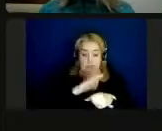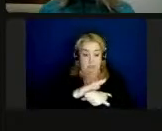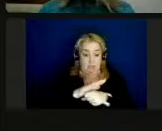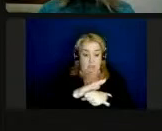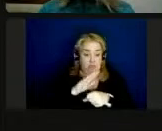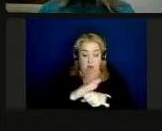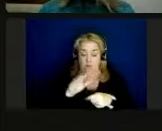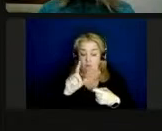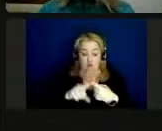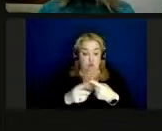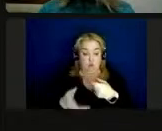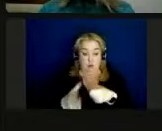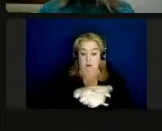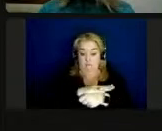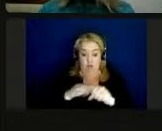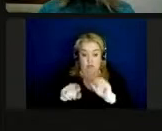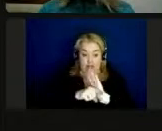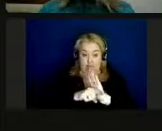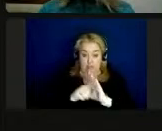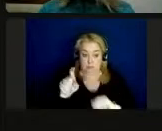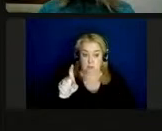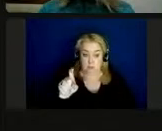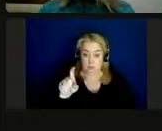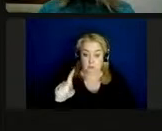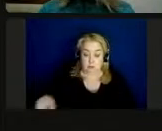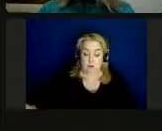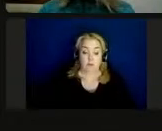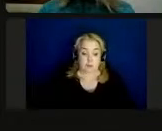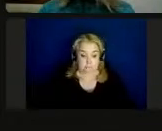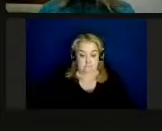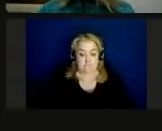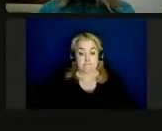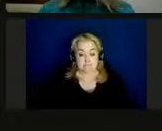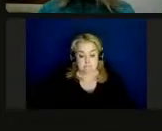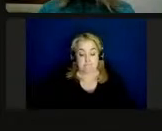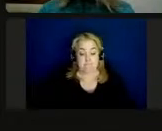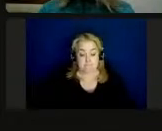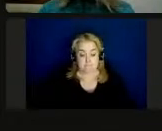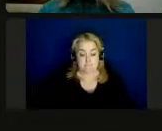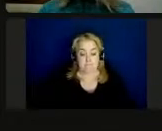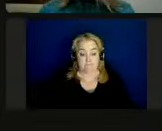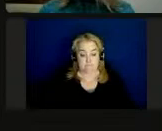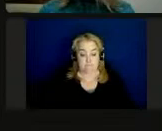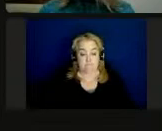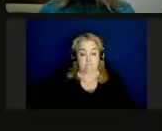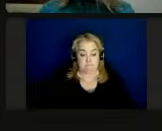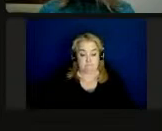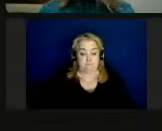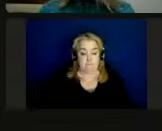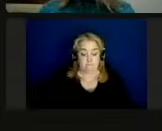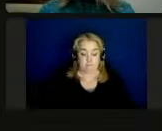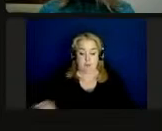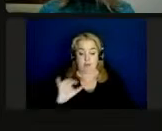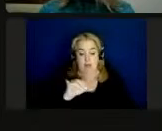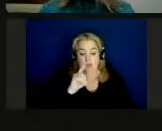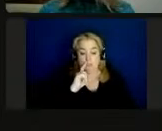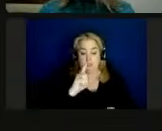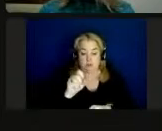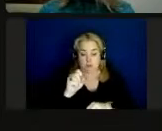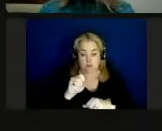GREATEAN THAT. SO ARE YOU SAYING THAT EVEN IF WE SET THE FEE NINE DOLLARS IT WOULDN'T BE ENOUGH TO BASICALLY